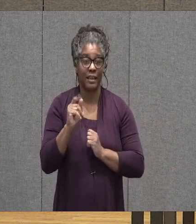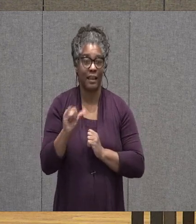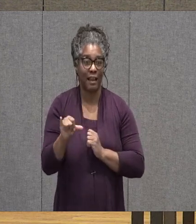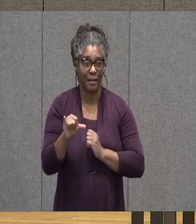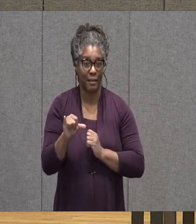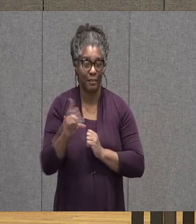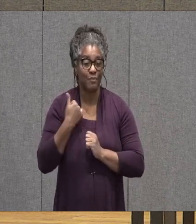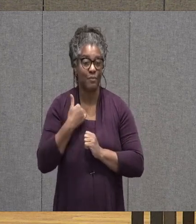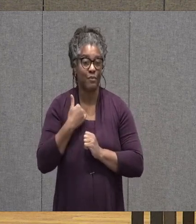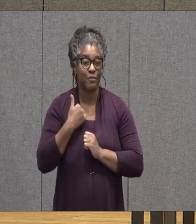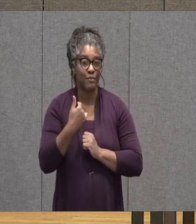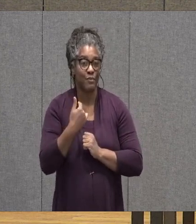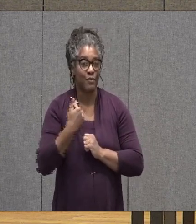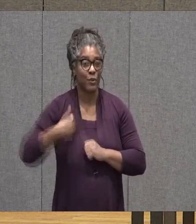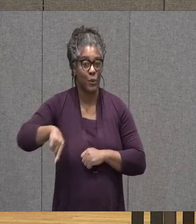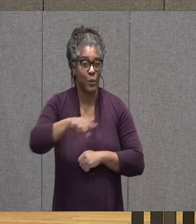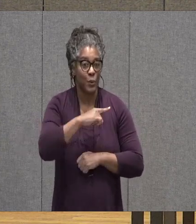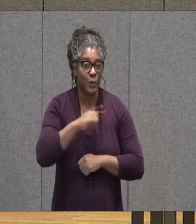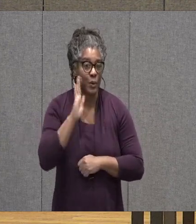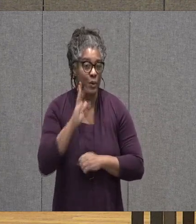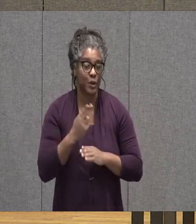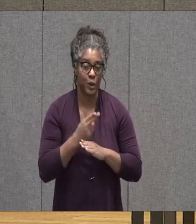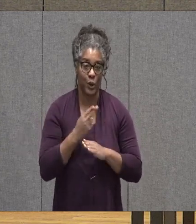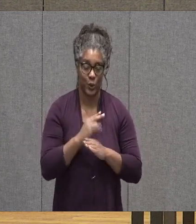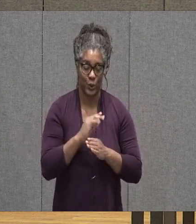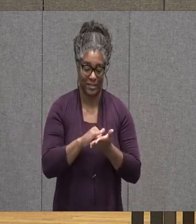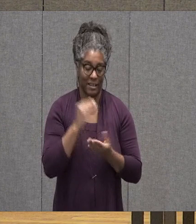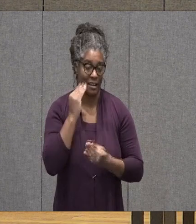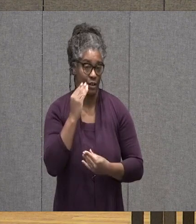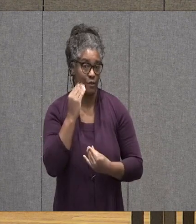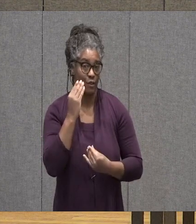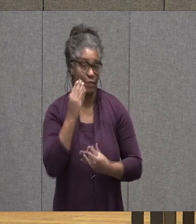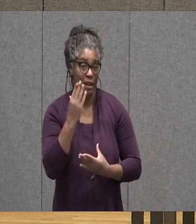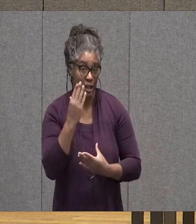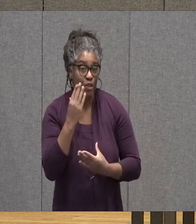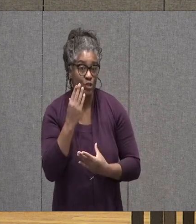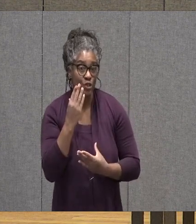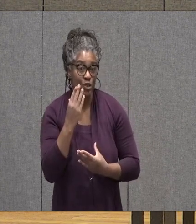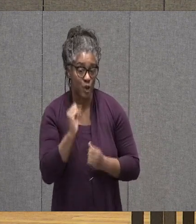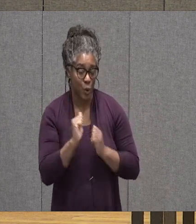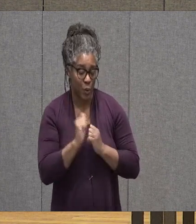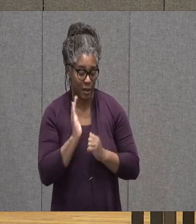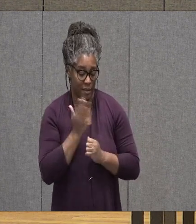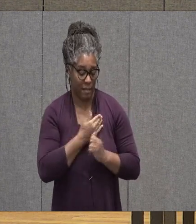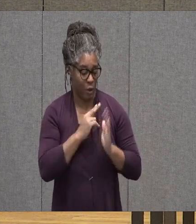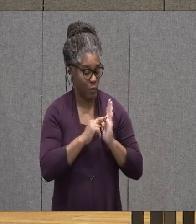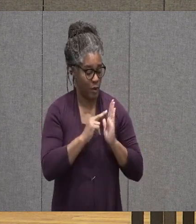some of that information that we just learned in our reading today. So, before we start reading,